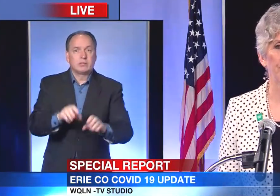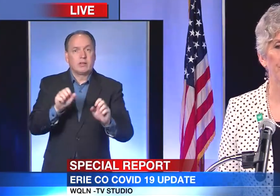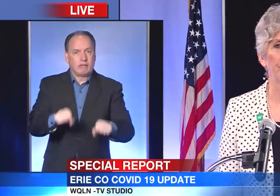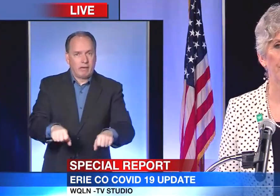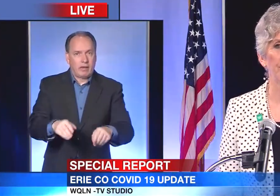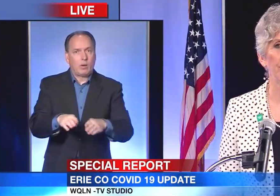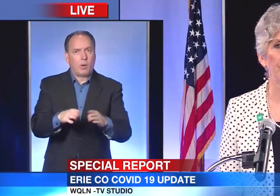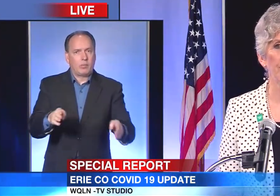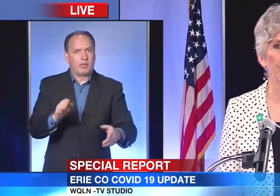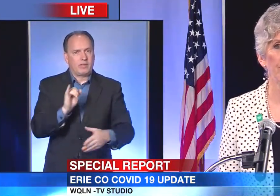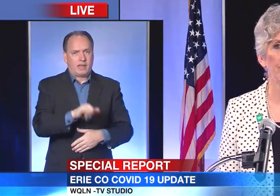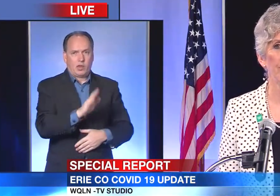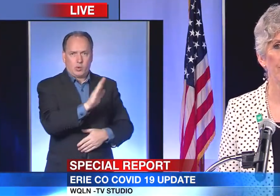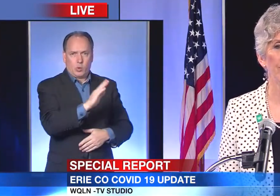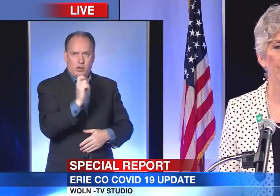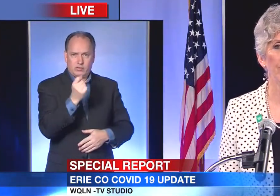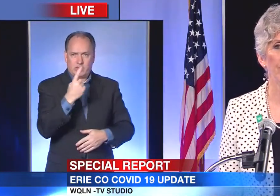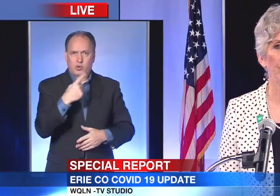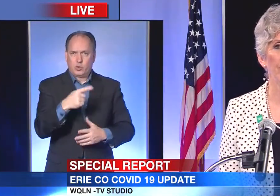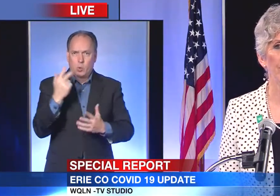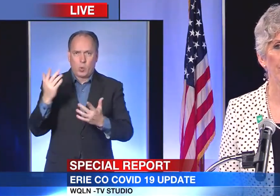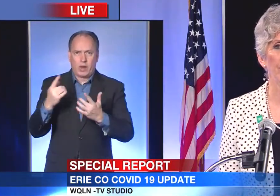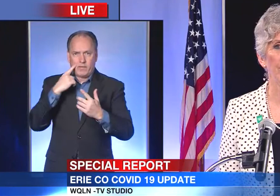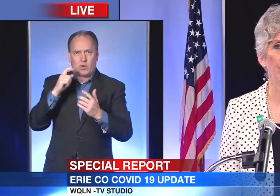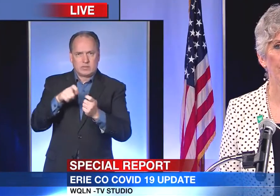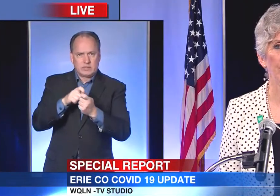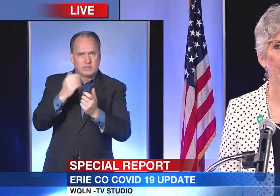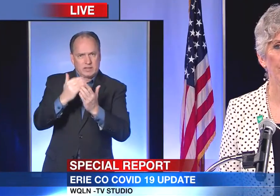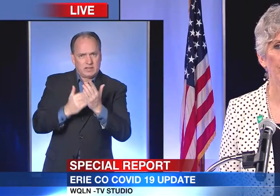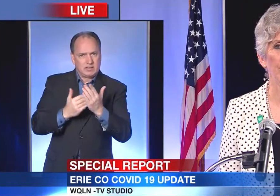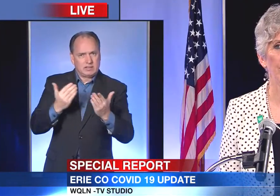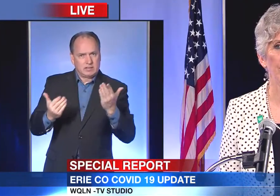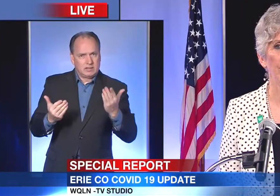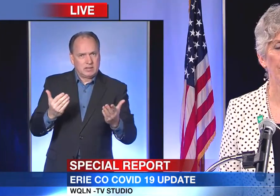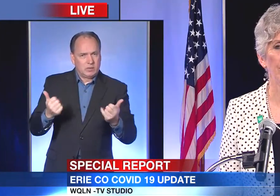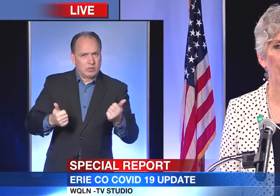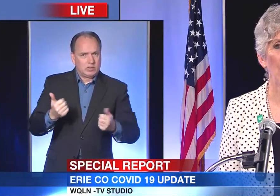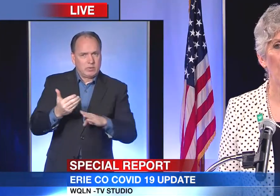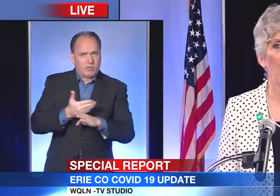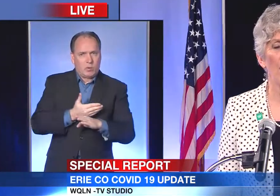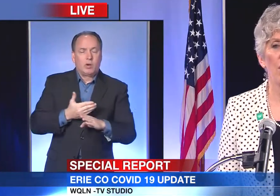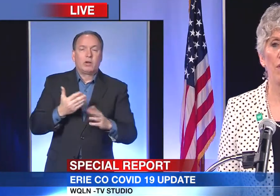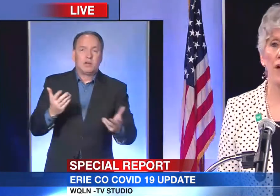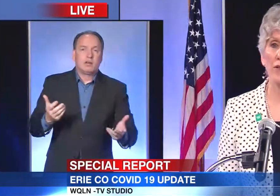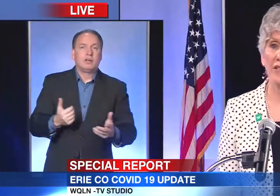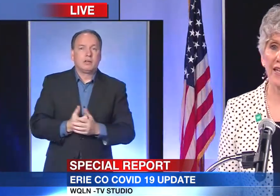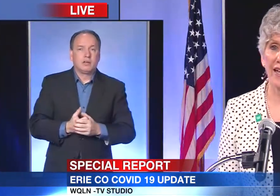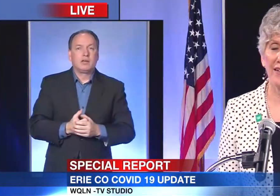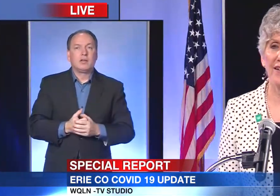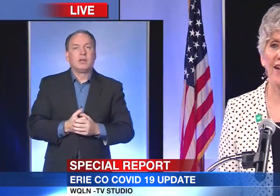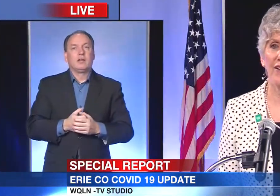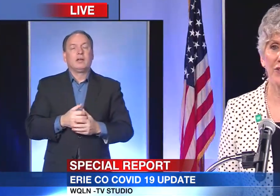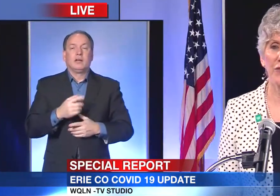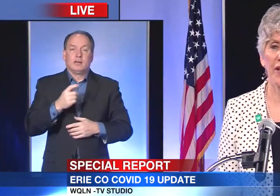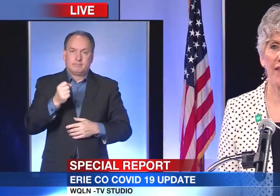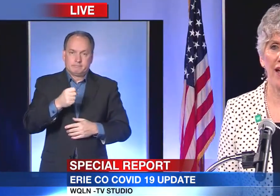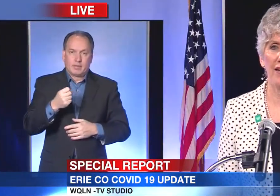ANY BUSINESS THAT'S NOT EXPLICITLY ORDERED TO STAY CLOSED UNDER THE YELLOW PHASE CAN OPEN. IS THAT YOUR UNDERSTANDING OR